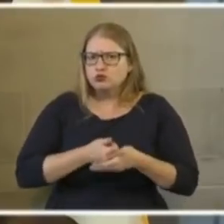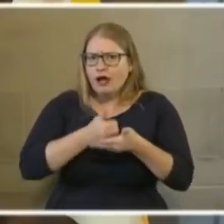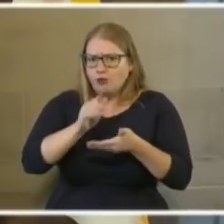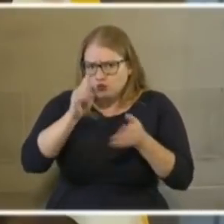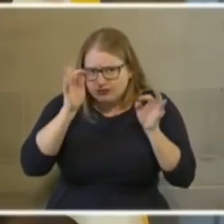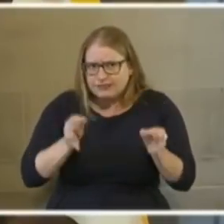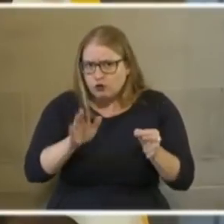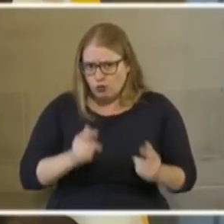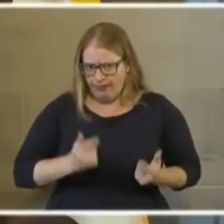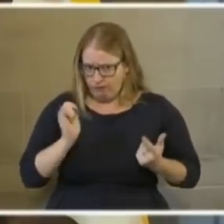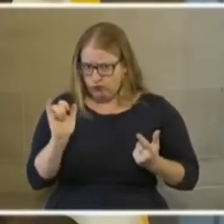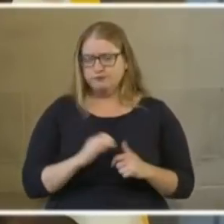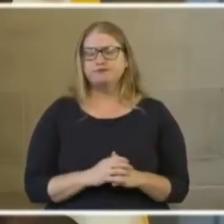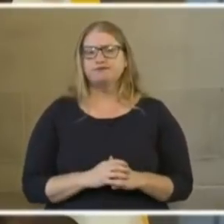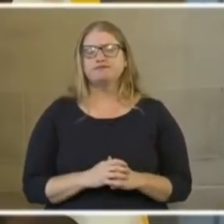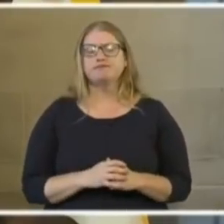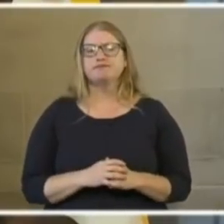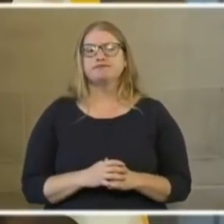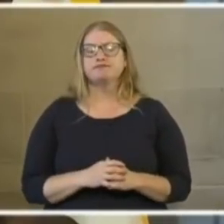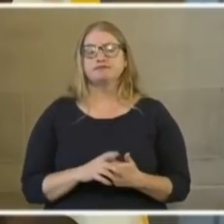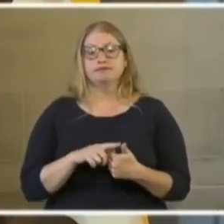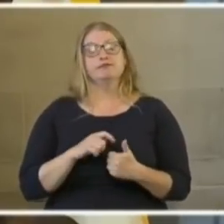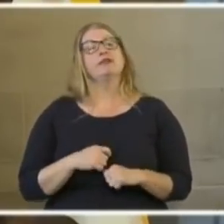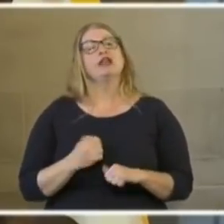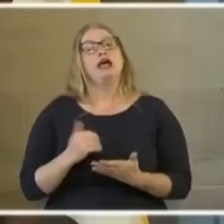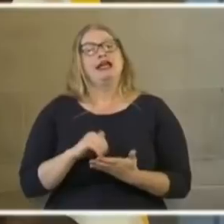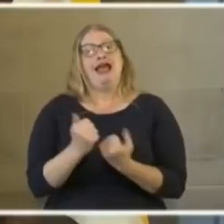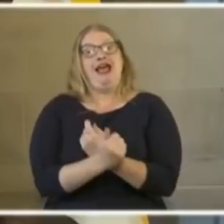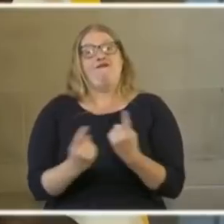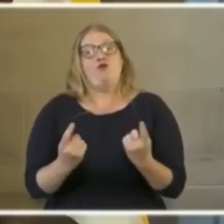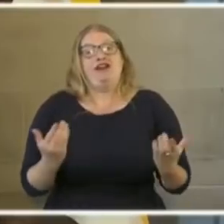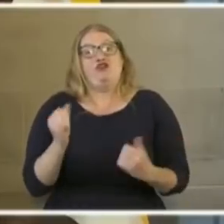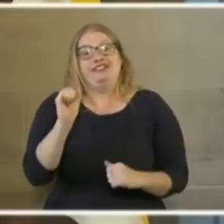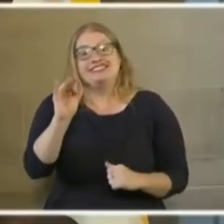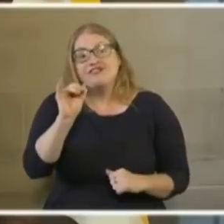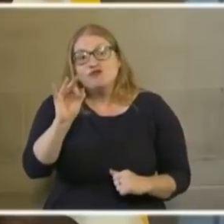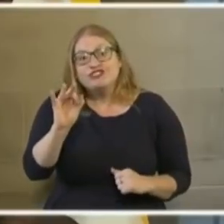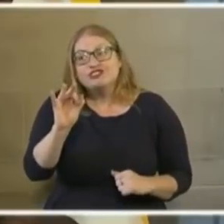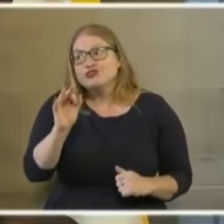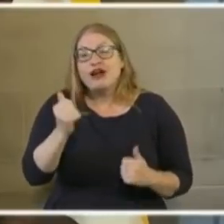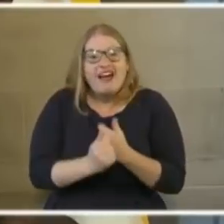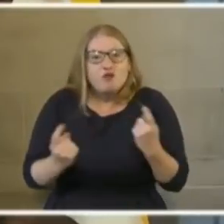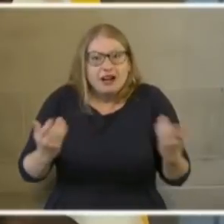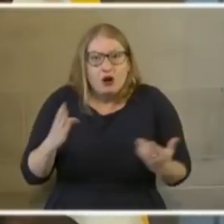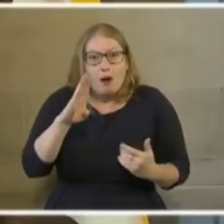HERE ARE SOME OF THE PUBLIC HEALTH PRINCIPLES THAT WE ARE USING.